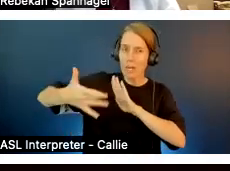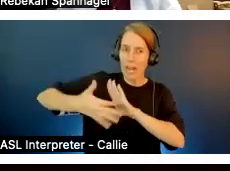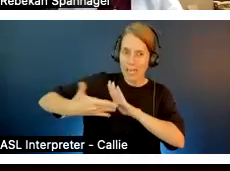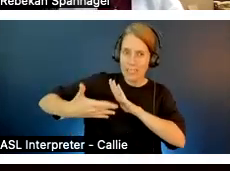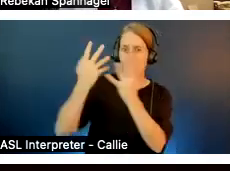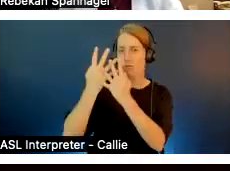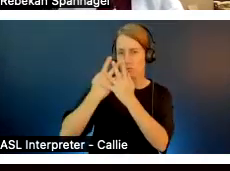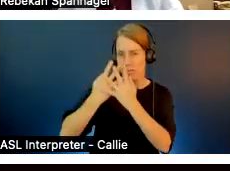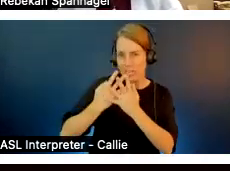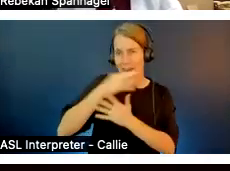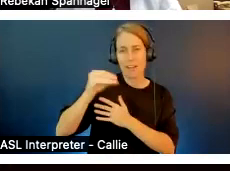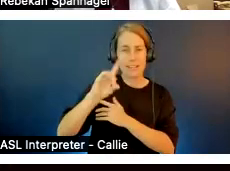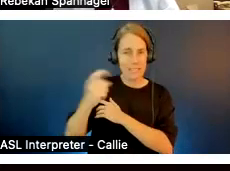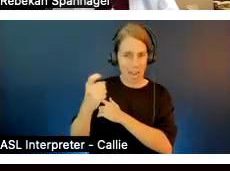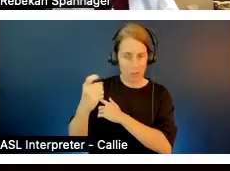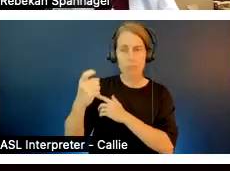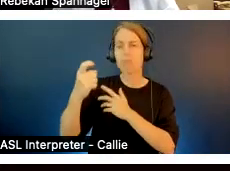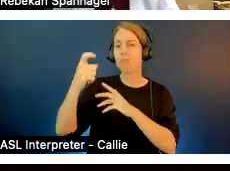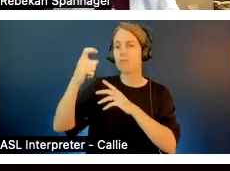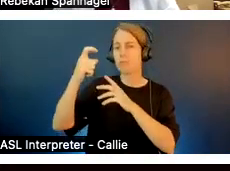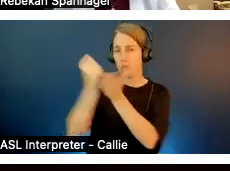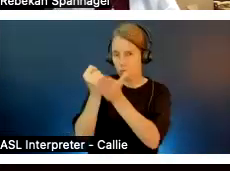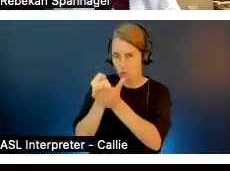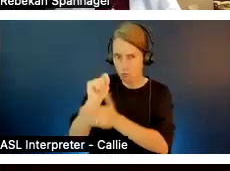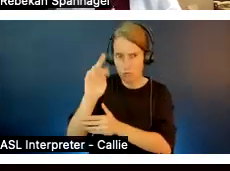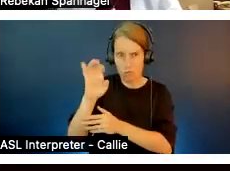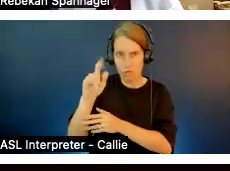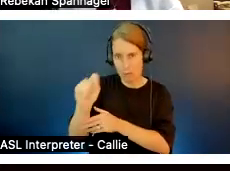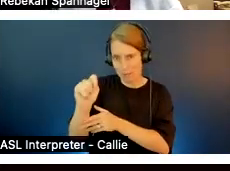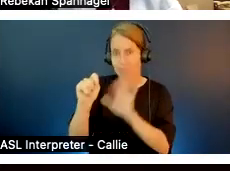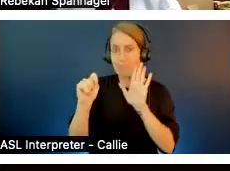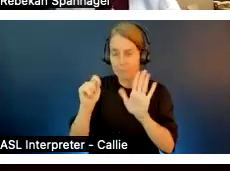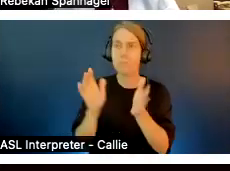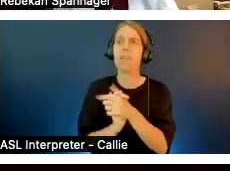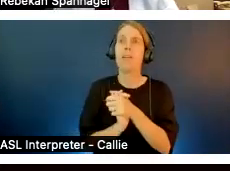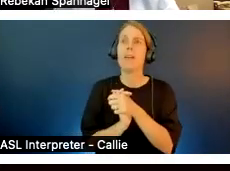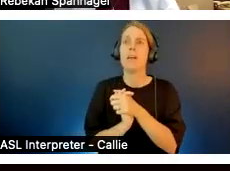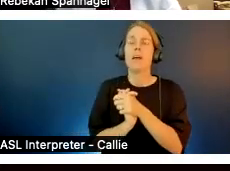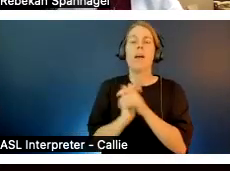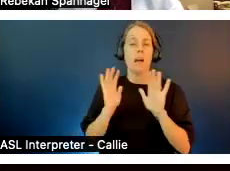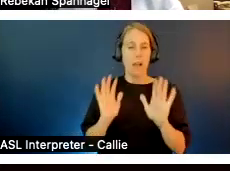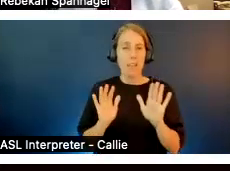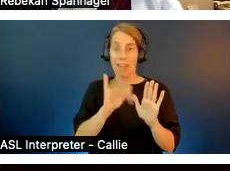acronym and this is a mandatory state benefit that is for children under the age of 21.